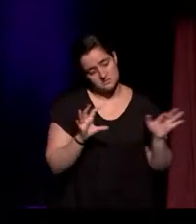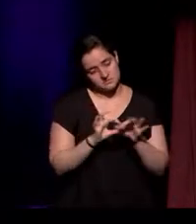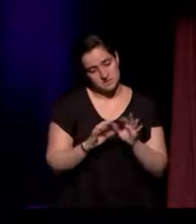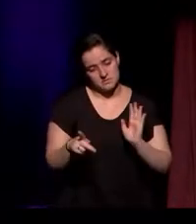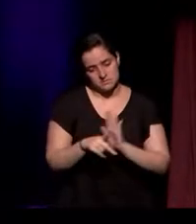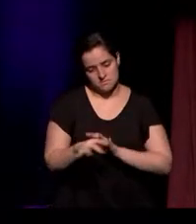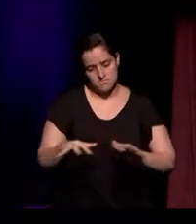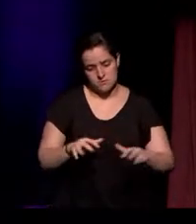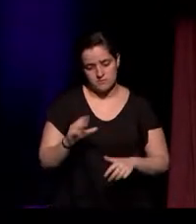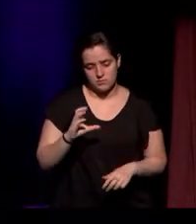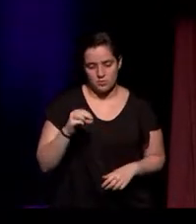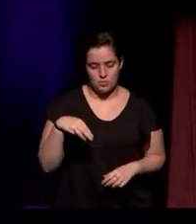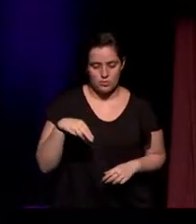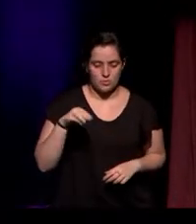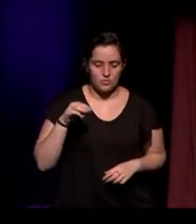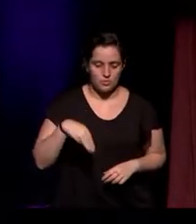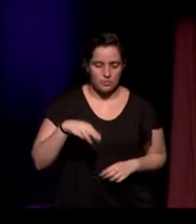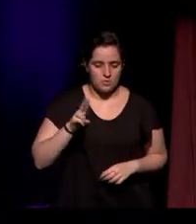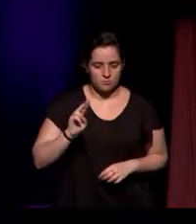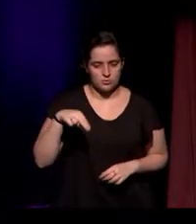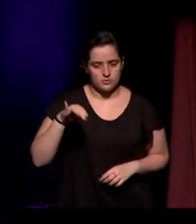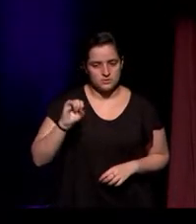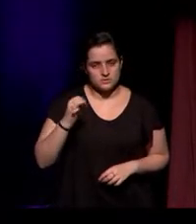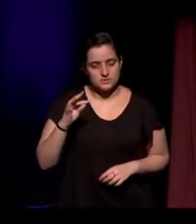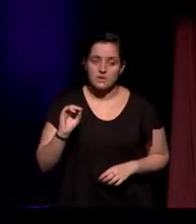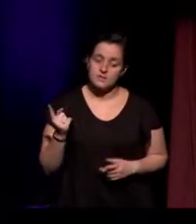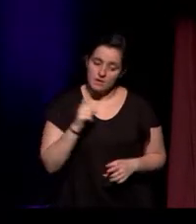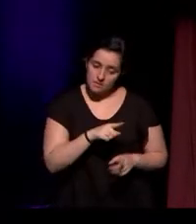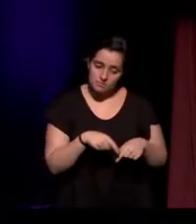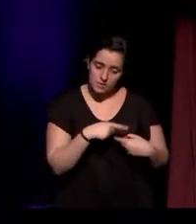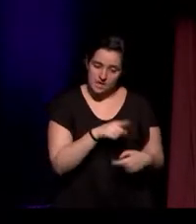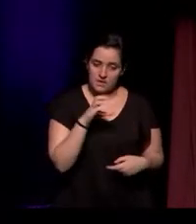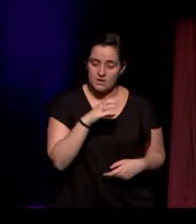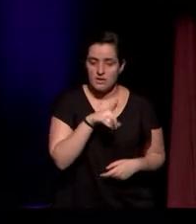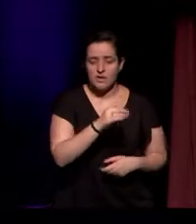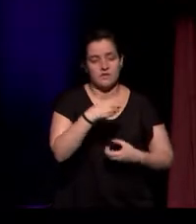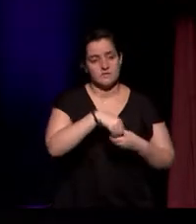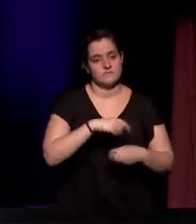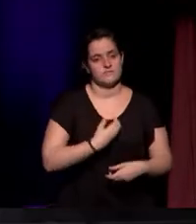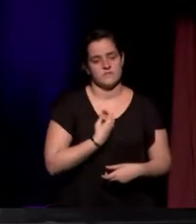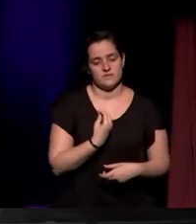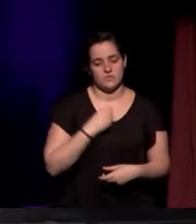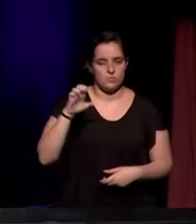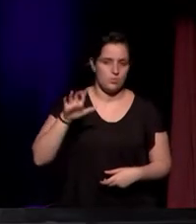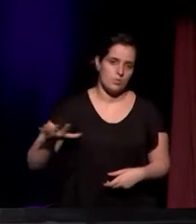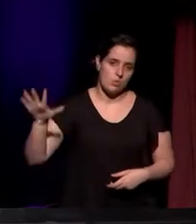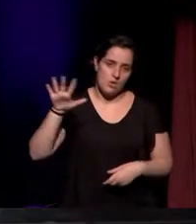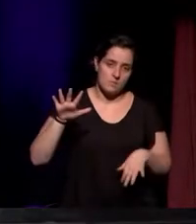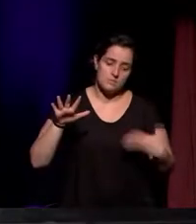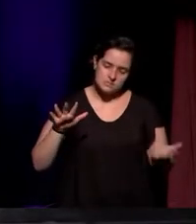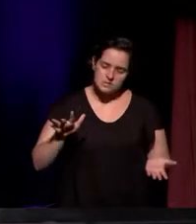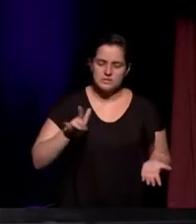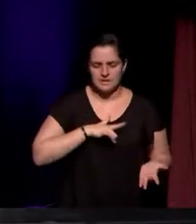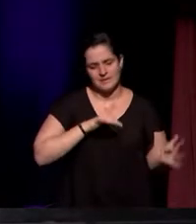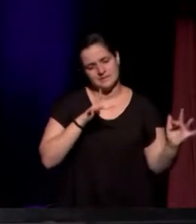but because they are Christians, they live in Europe, then they have this contact with the left speech